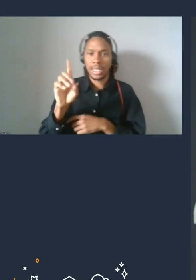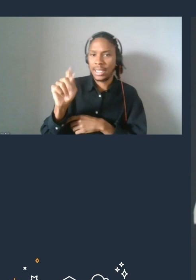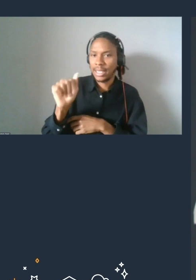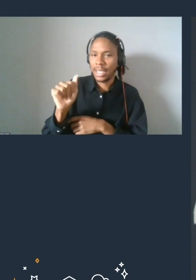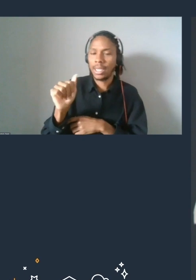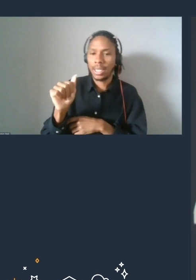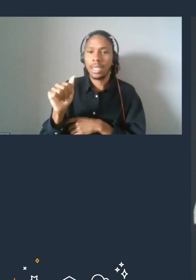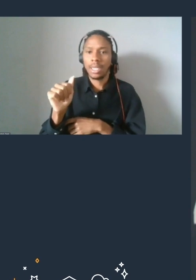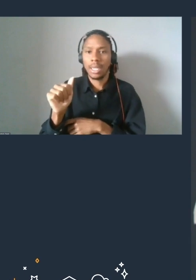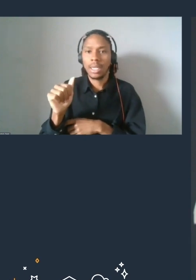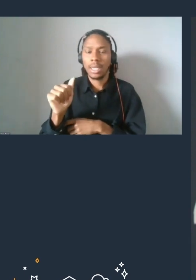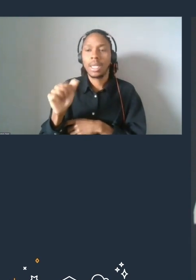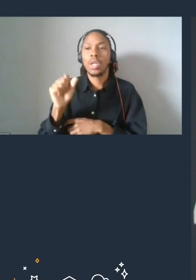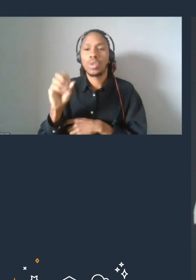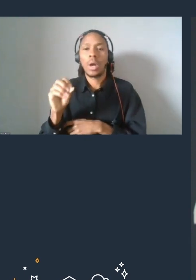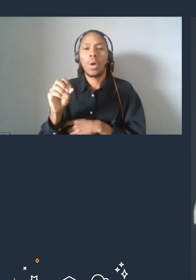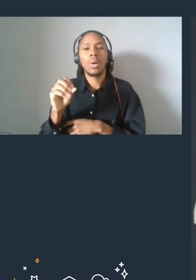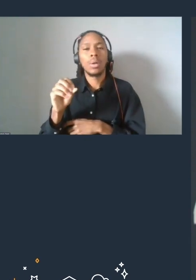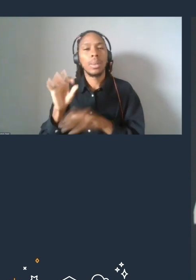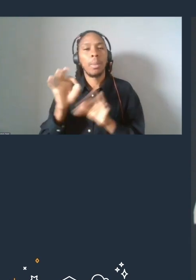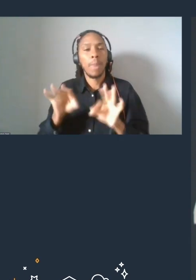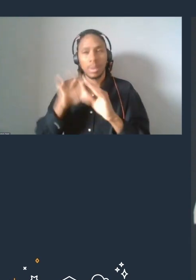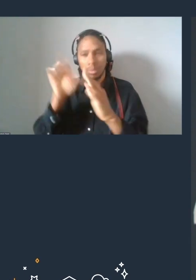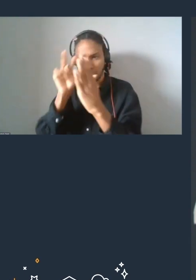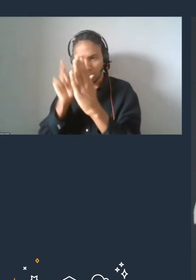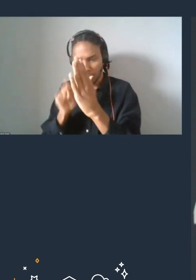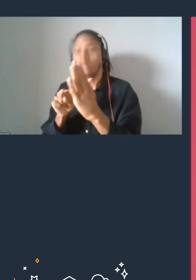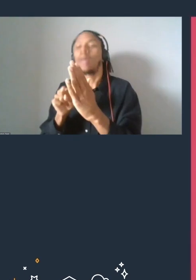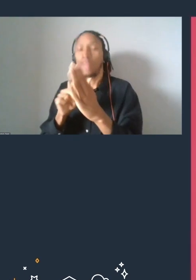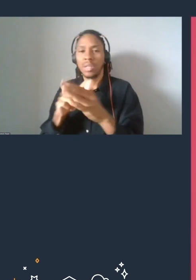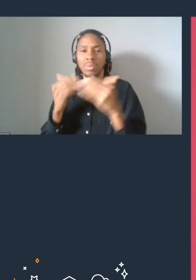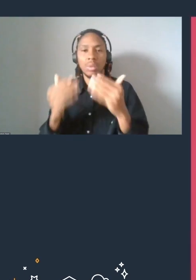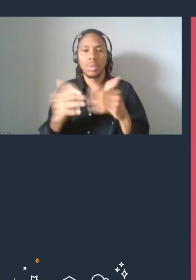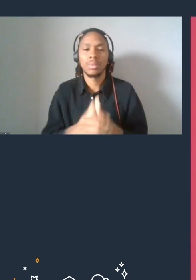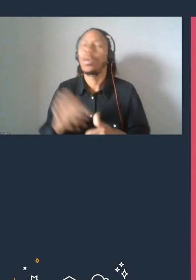so you just need to look at that and you're good to go. Okay, so tell me a little bit more about that.